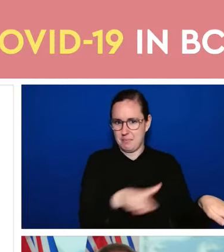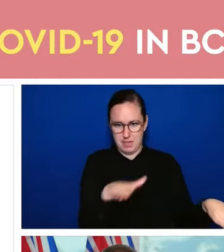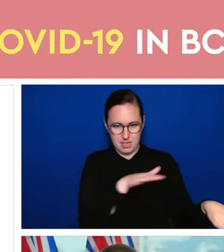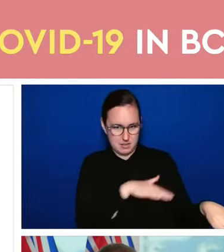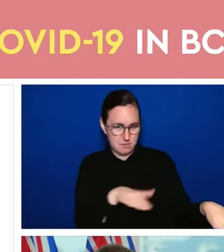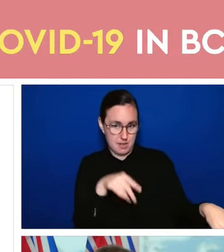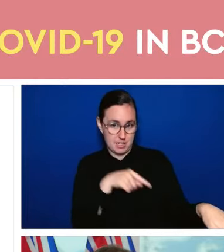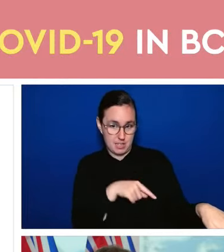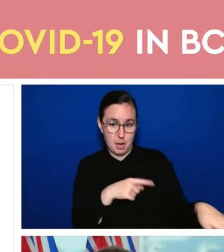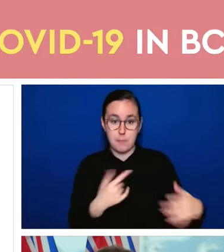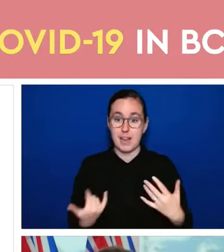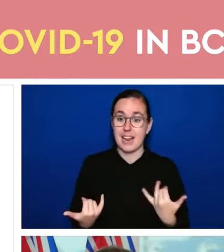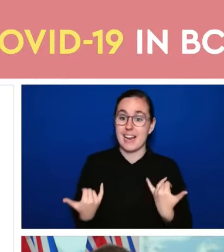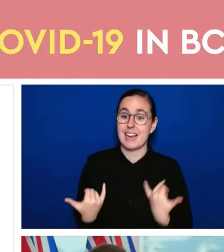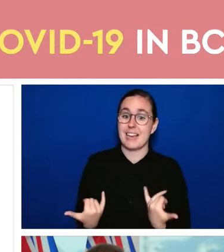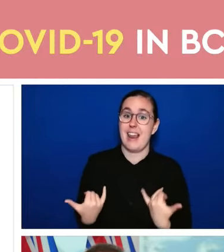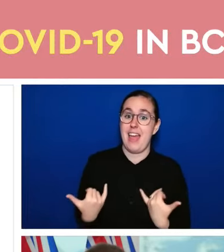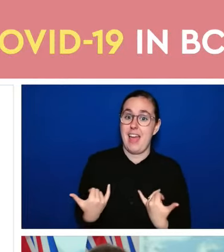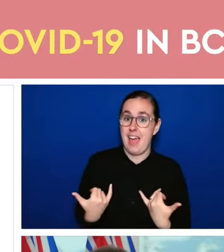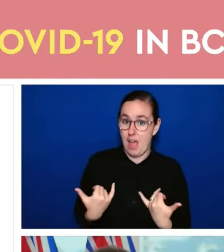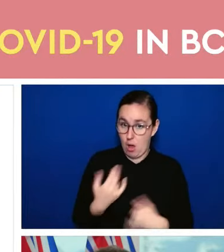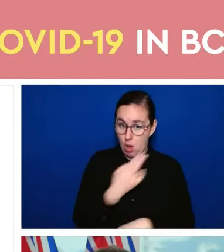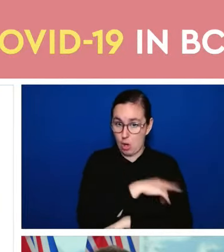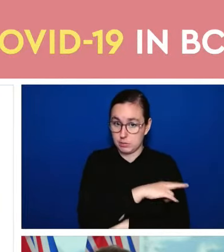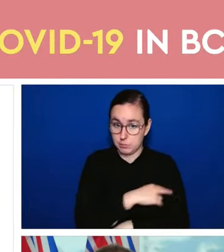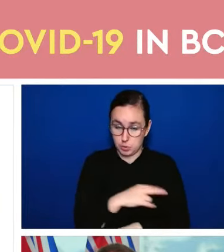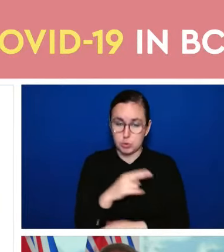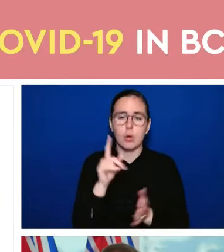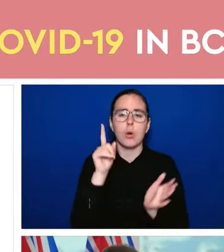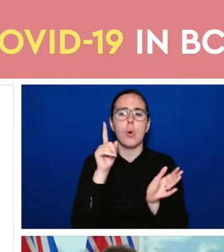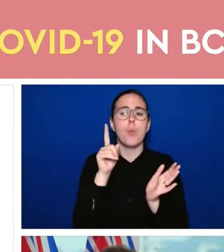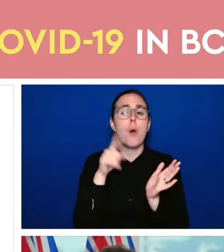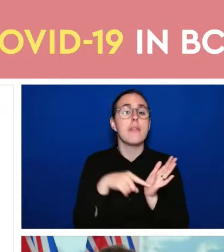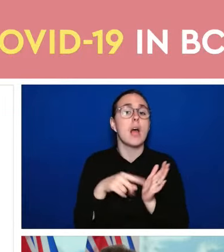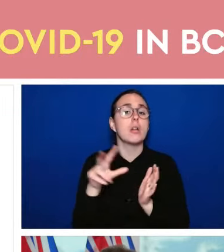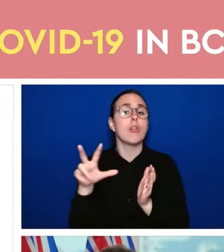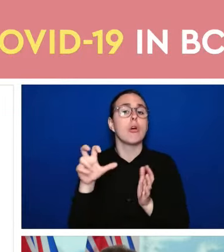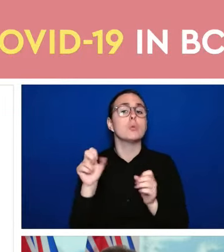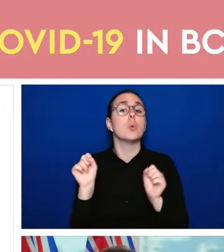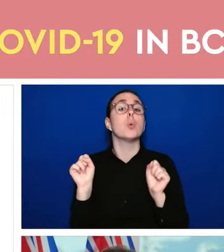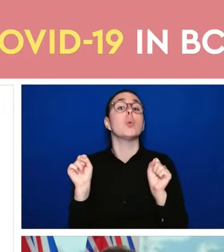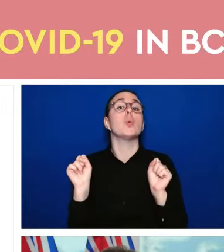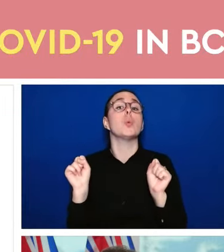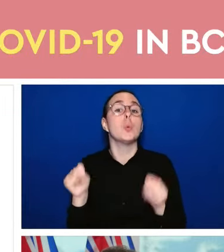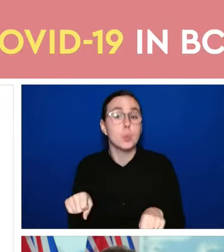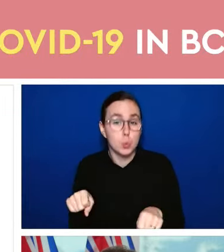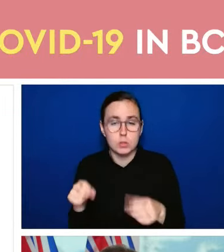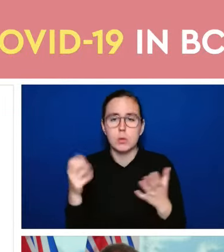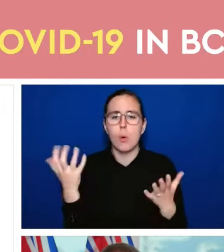thirteen hundred of them could be cared for in the community and five hundred- awaiting care